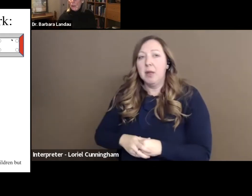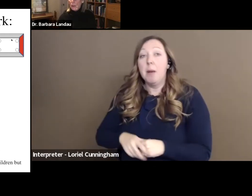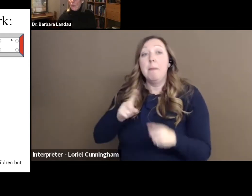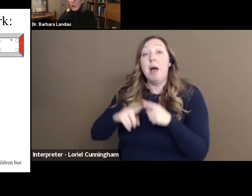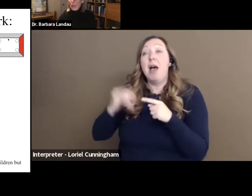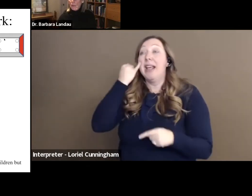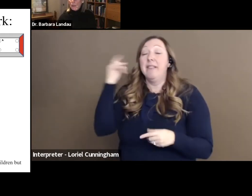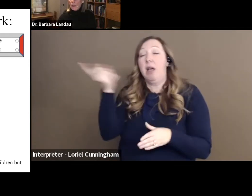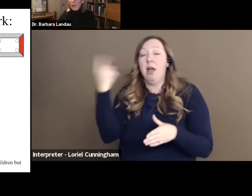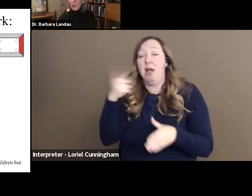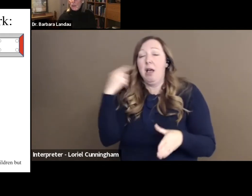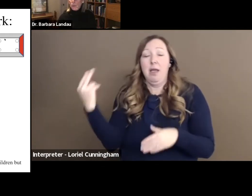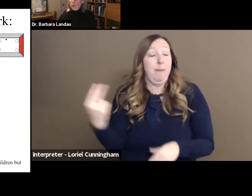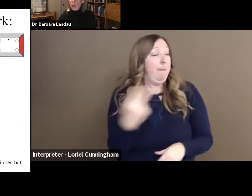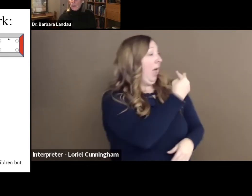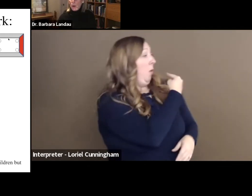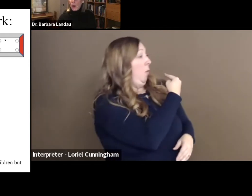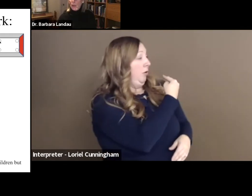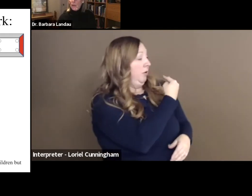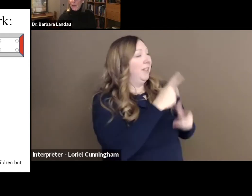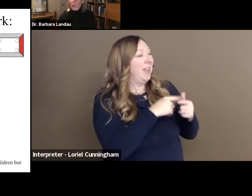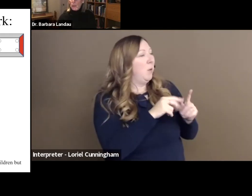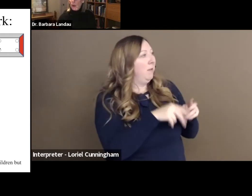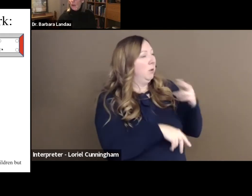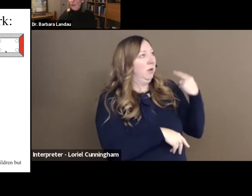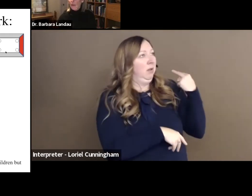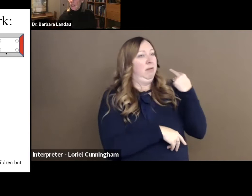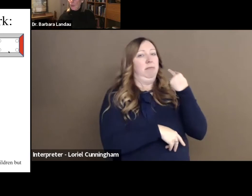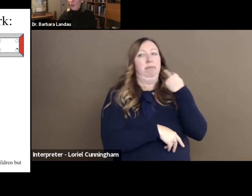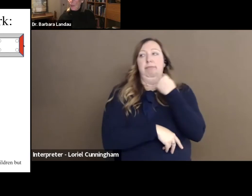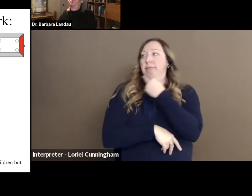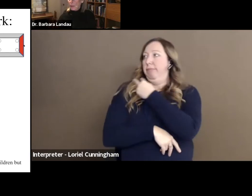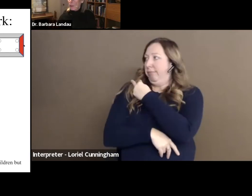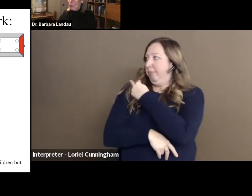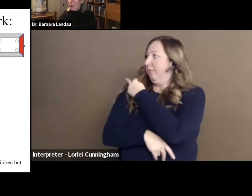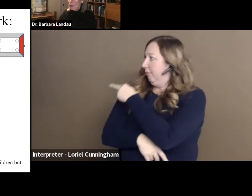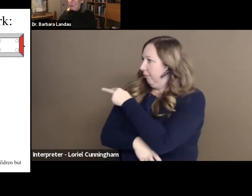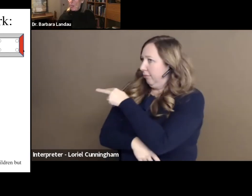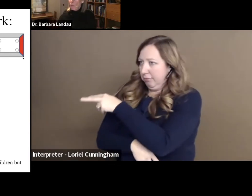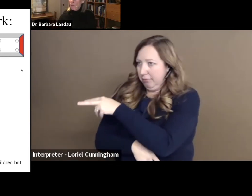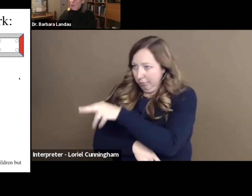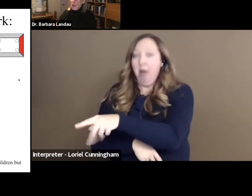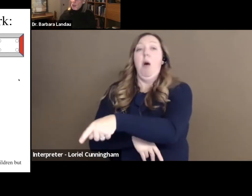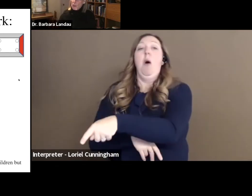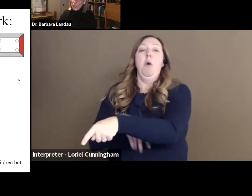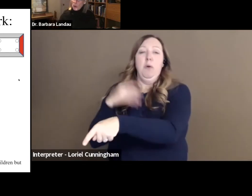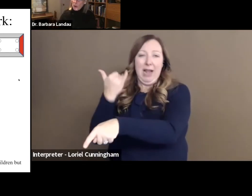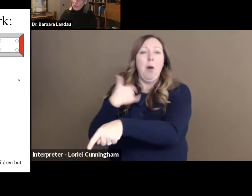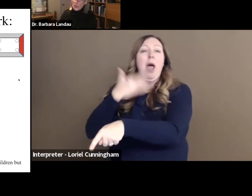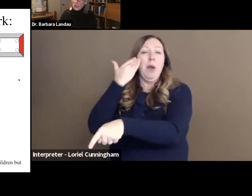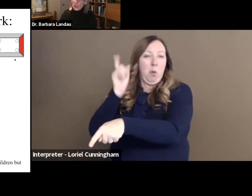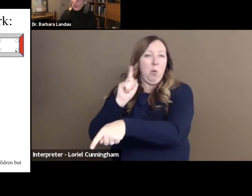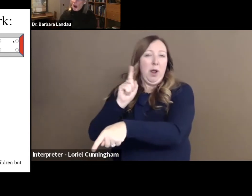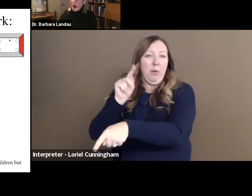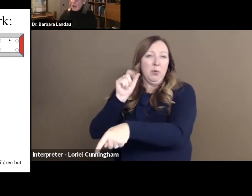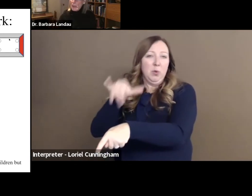you might have to go to this this wall and then this wall and then this wall and back to this wall